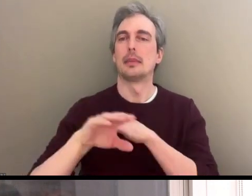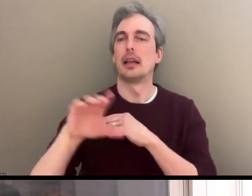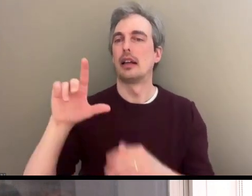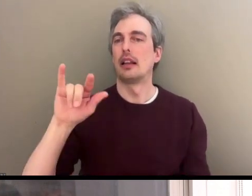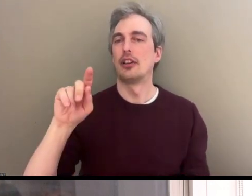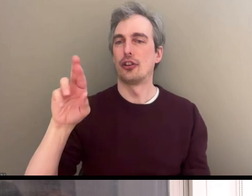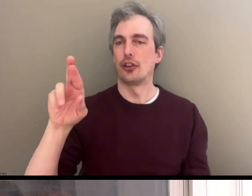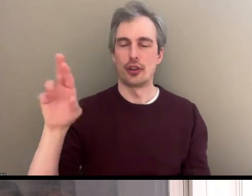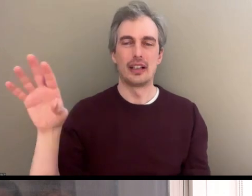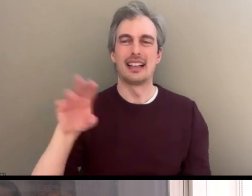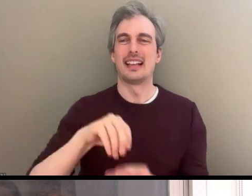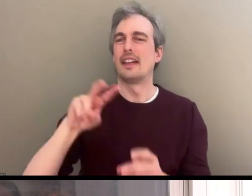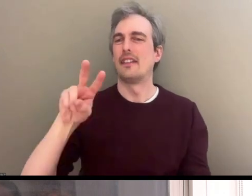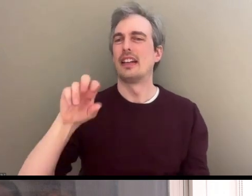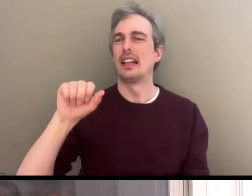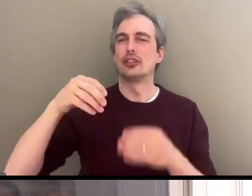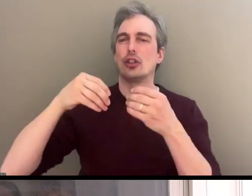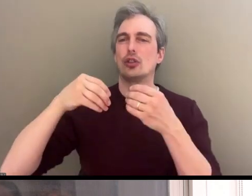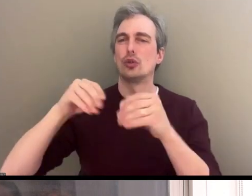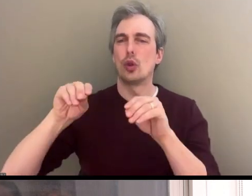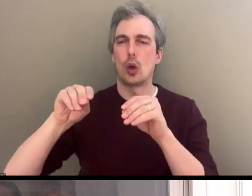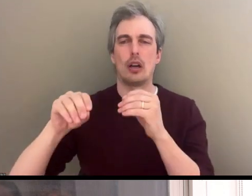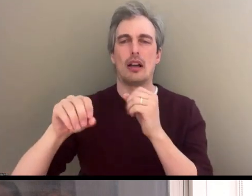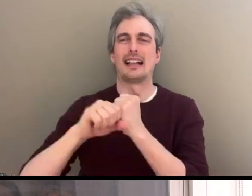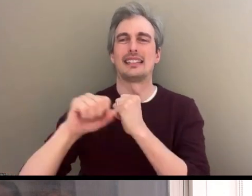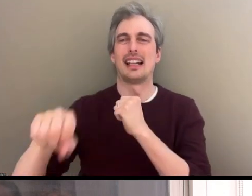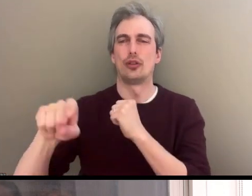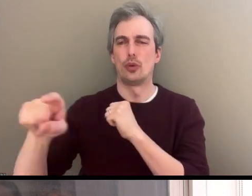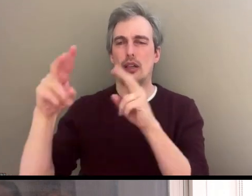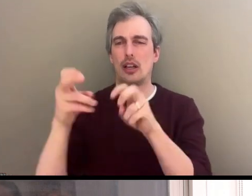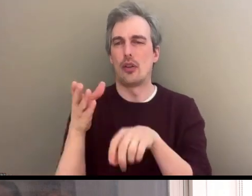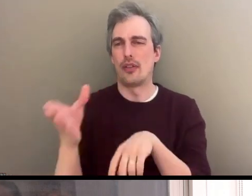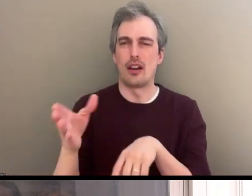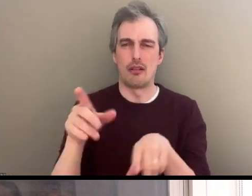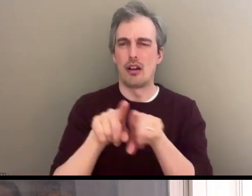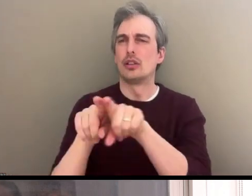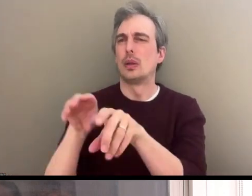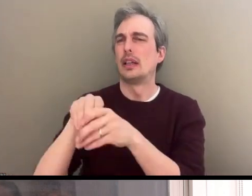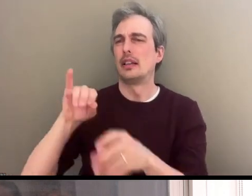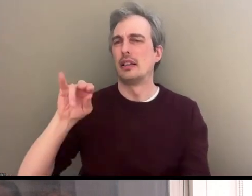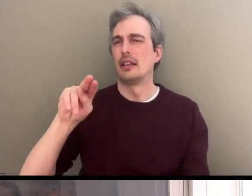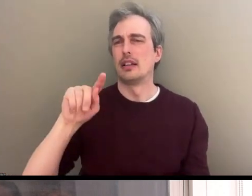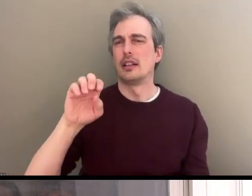You'd also get it again on IntelliJ and other IDEs.